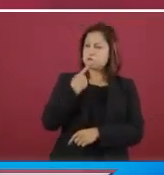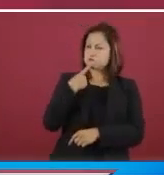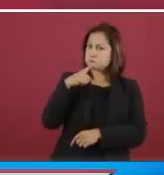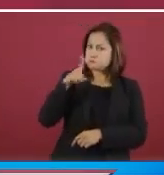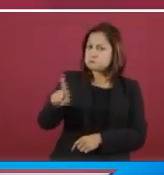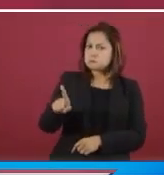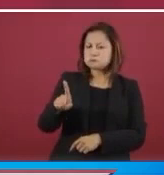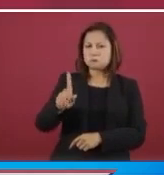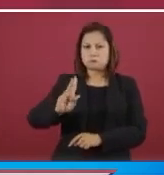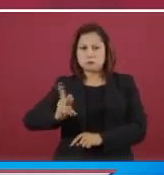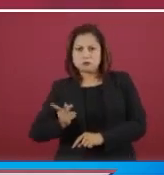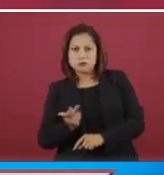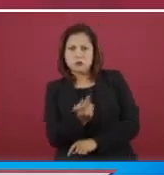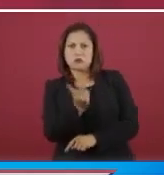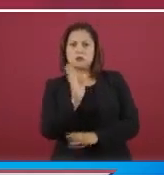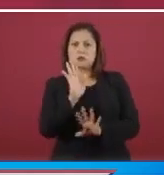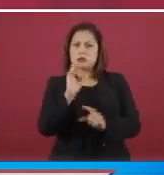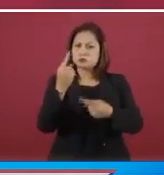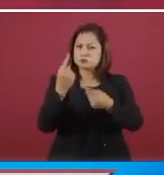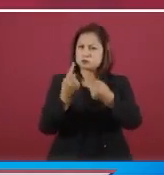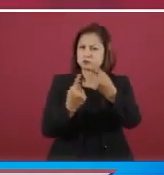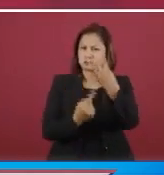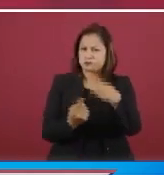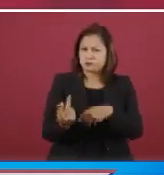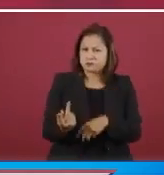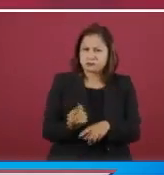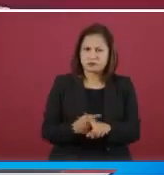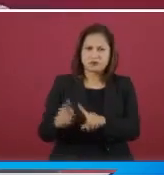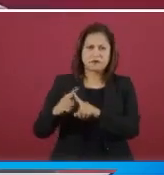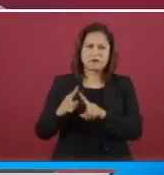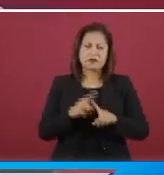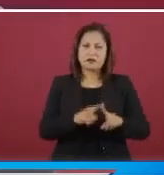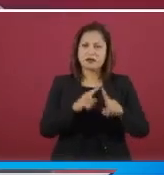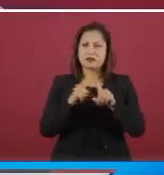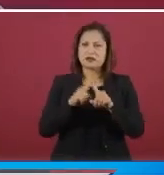is the only one in Mexico that sells AIDS drugs so an exception was made